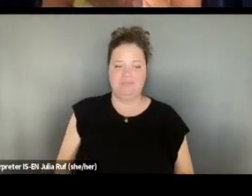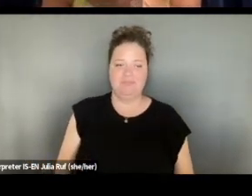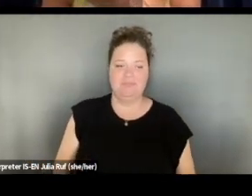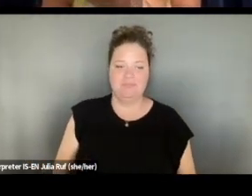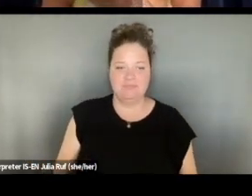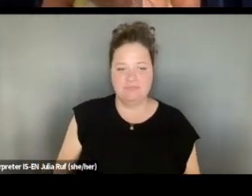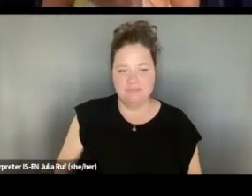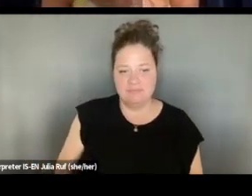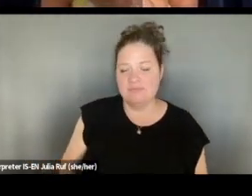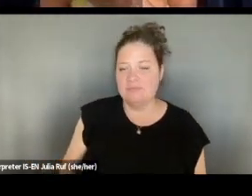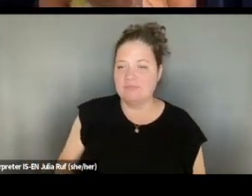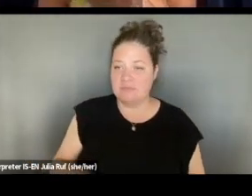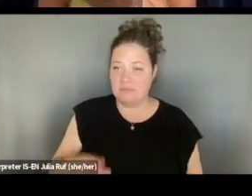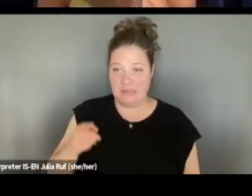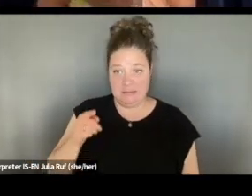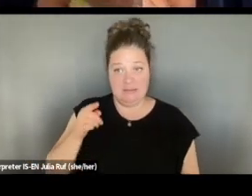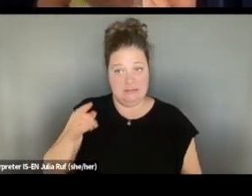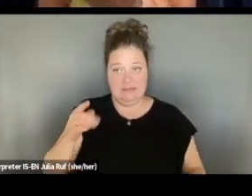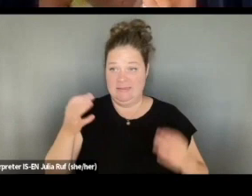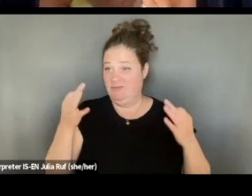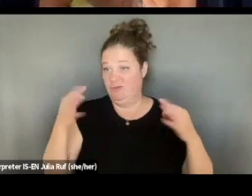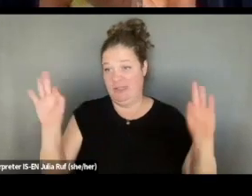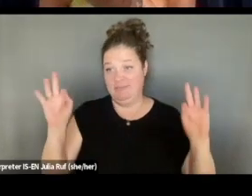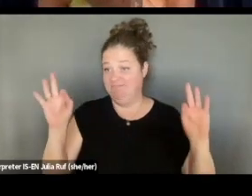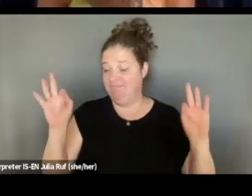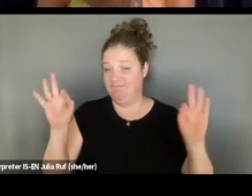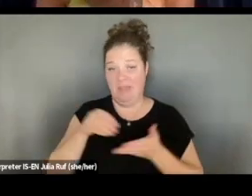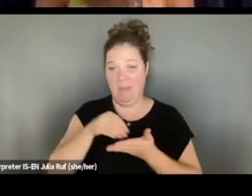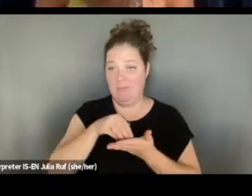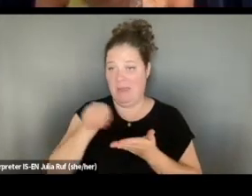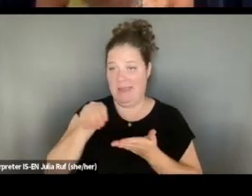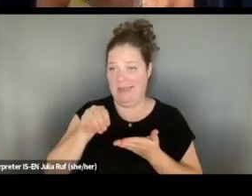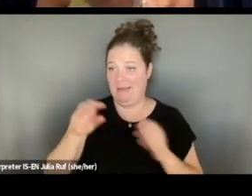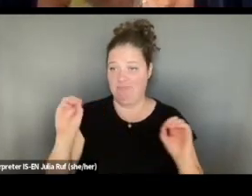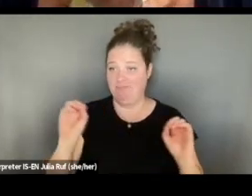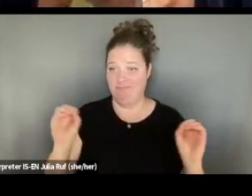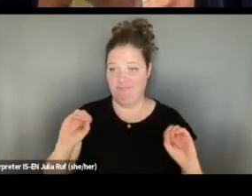All of this is available for free and will be available for free, the